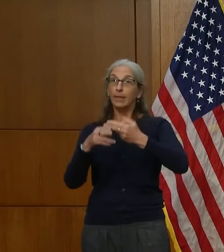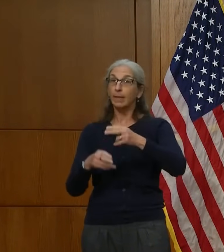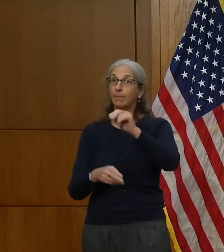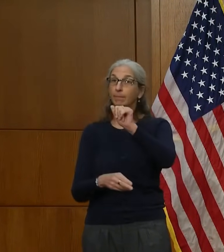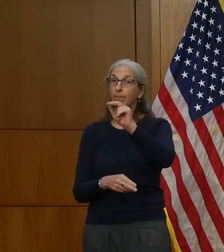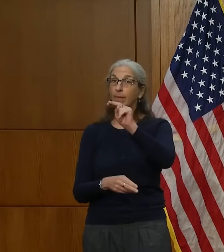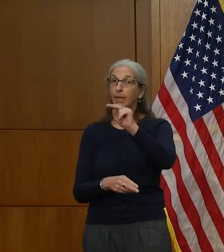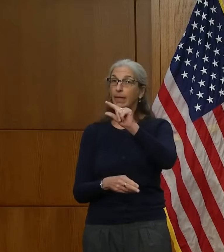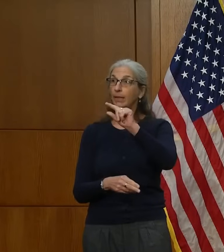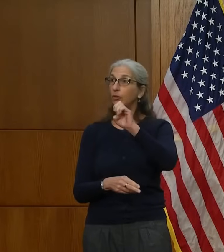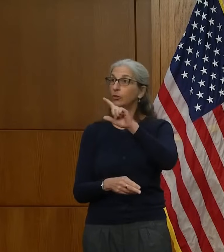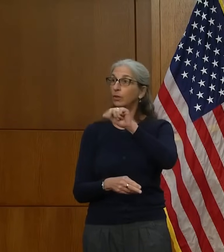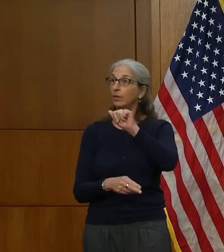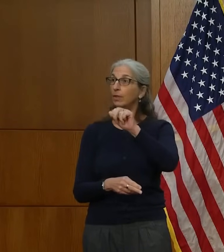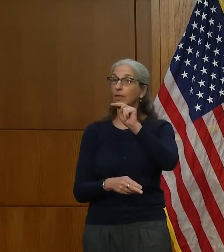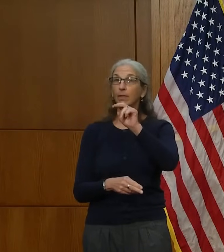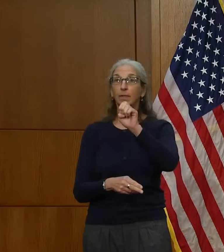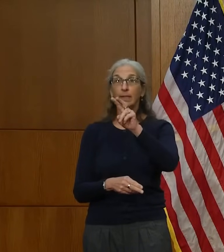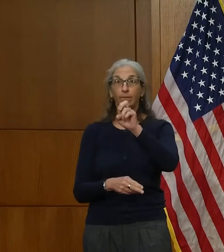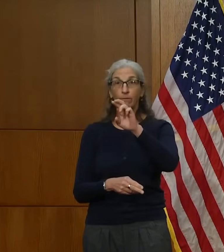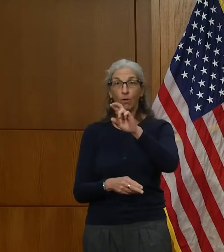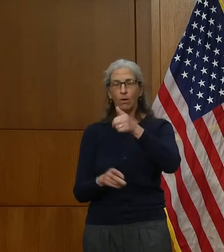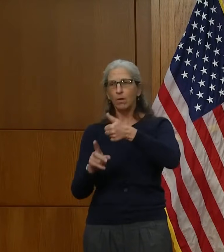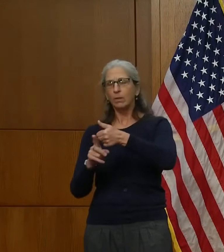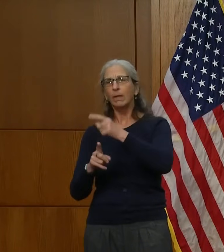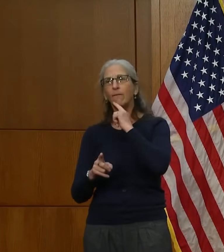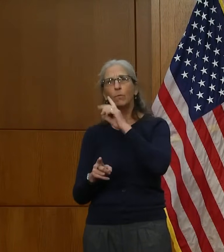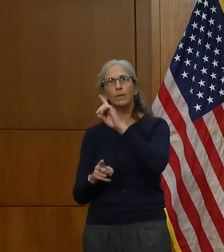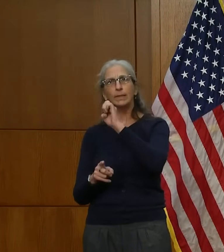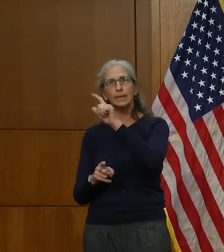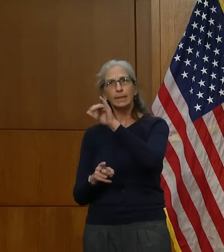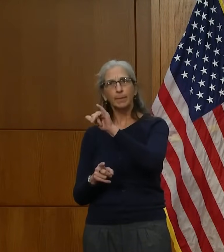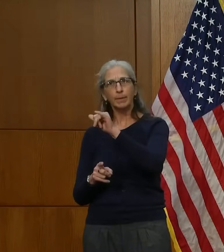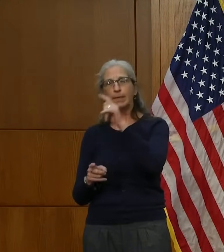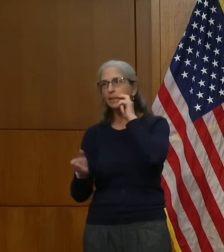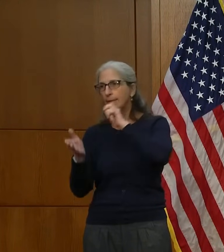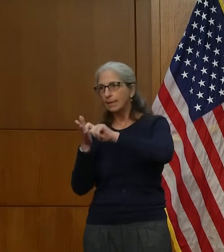LEGISLATORS AND ONE NAME IN PARTICULAR HAS COME TO MIND.